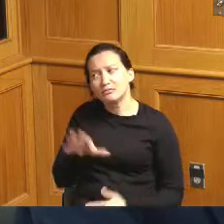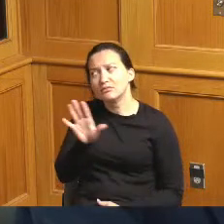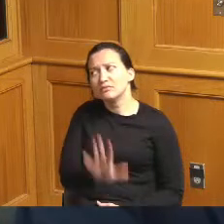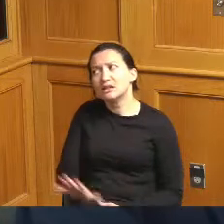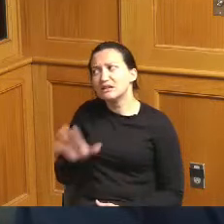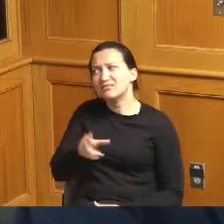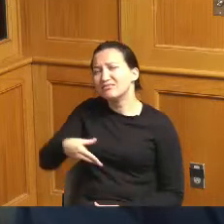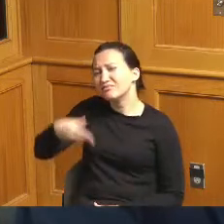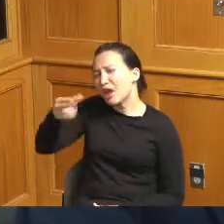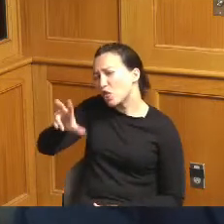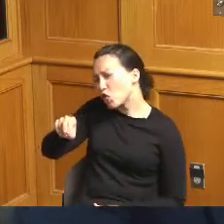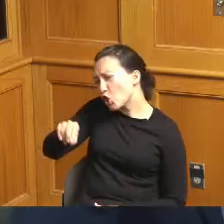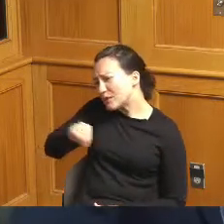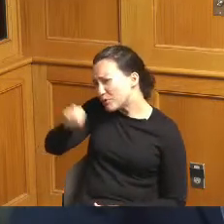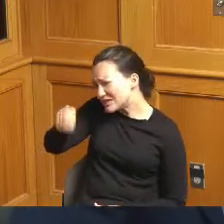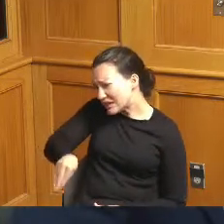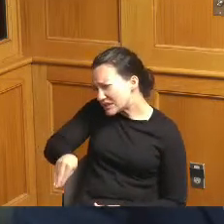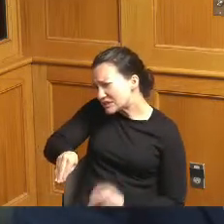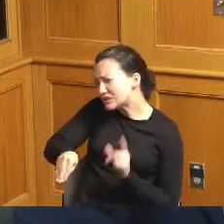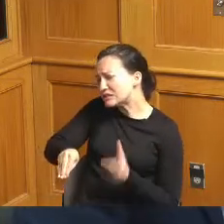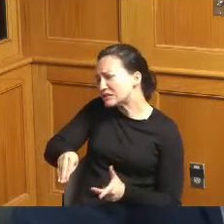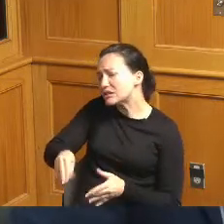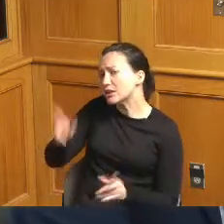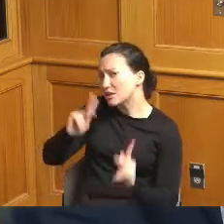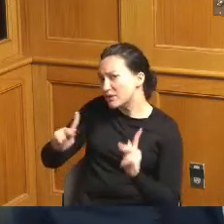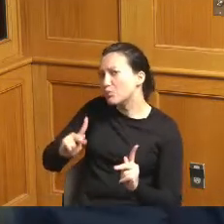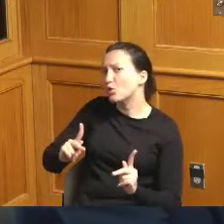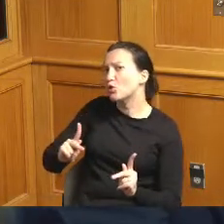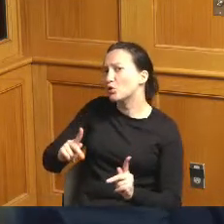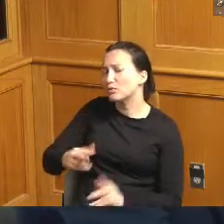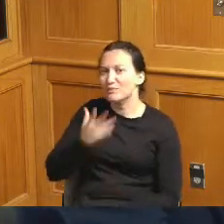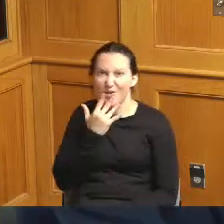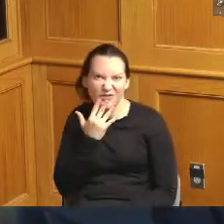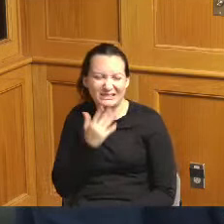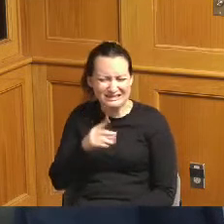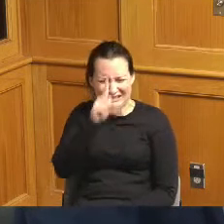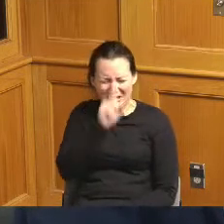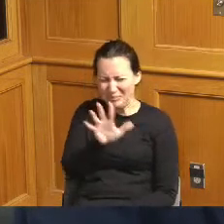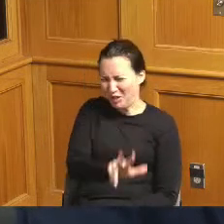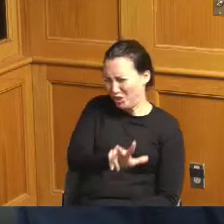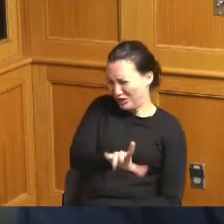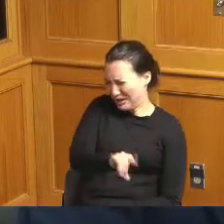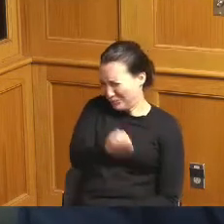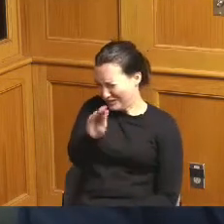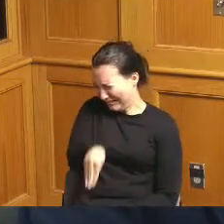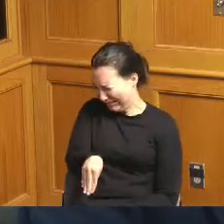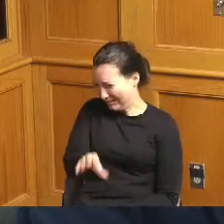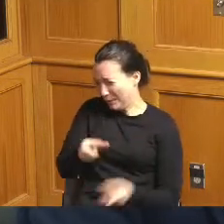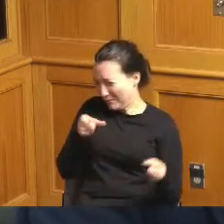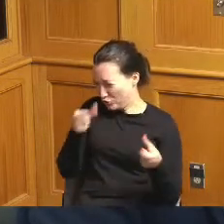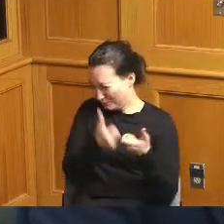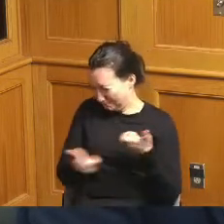the high 30 percentile of individuals of color I think it runs around 38 in management so it's